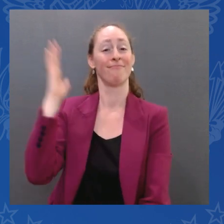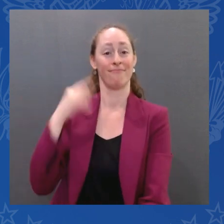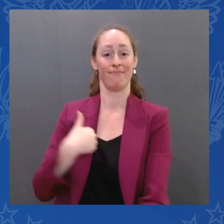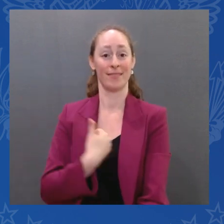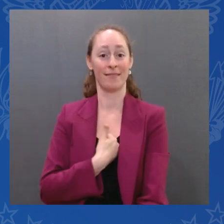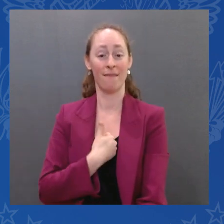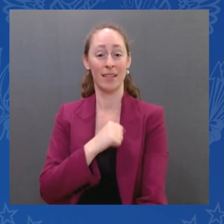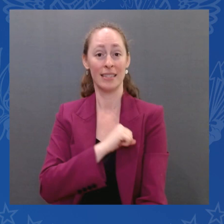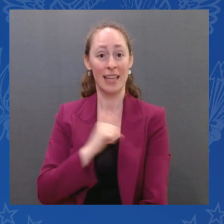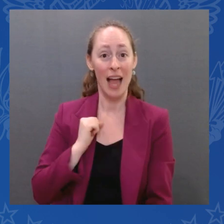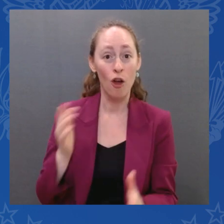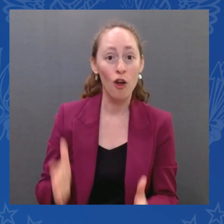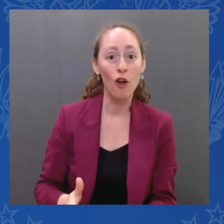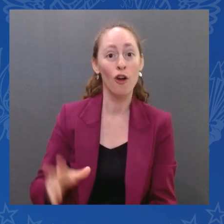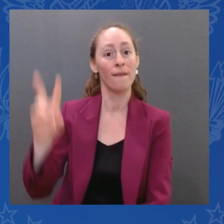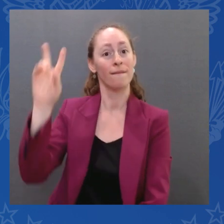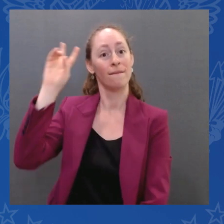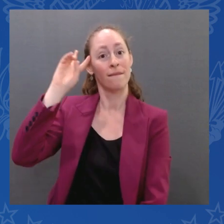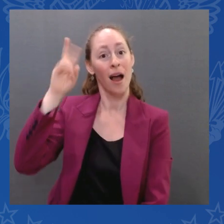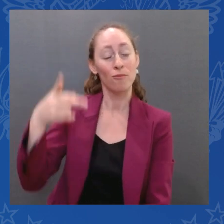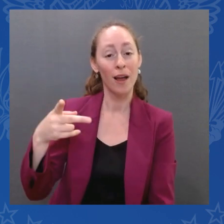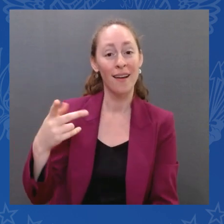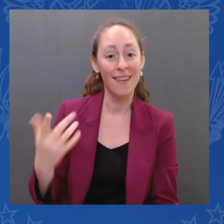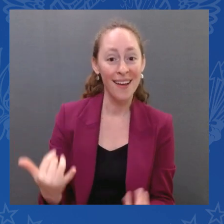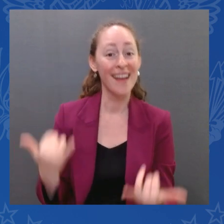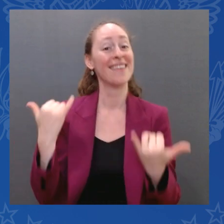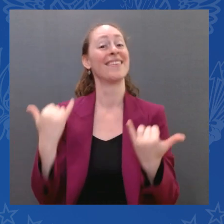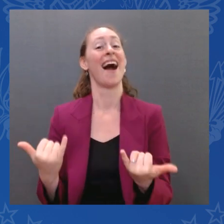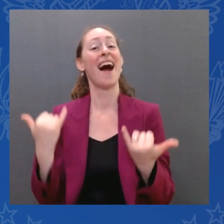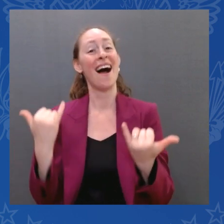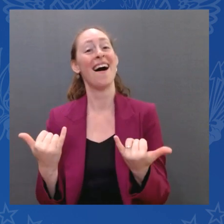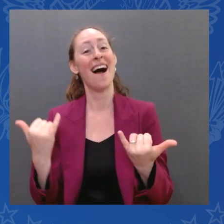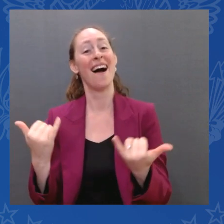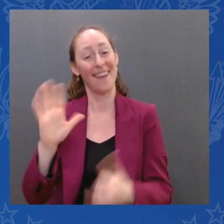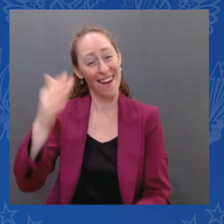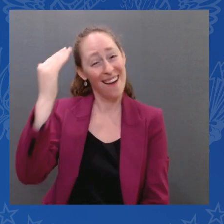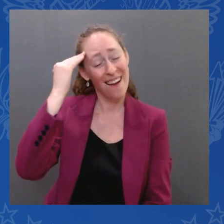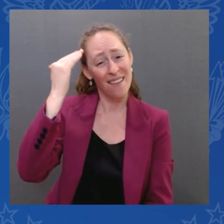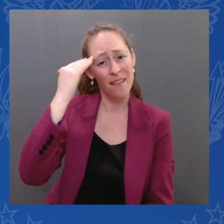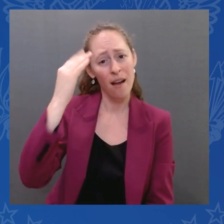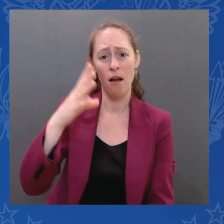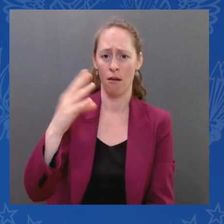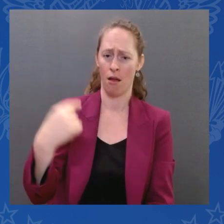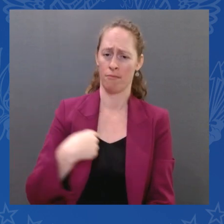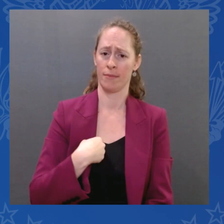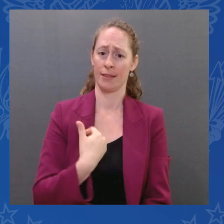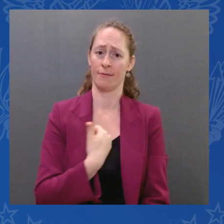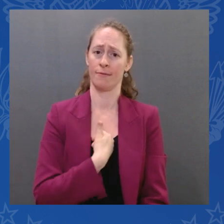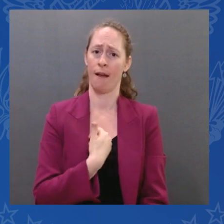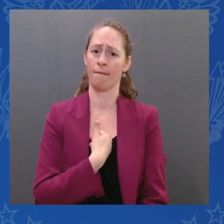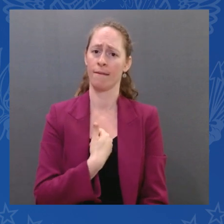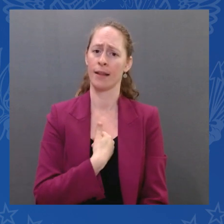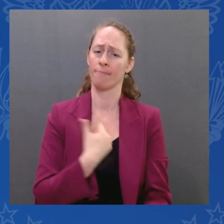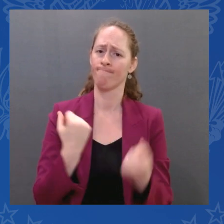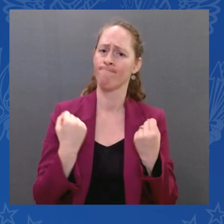by a righteous Christian who -- we had dinner at our table every night before he went back to work,